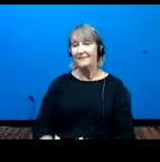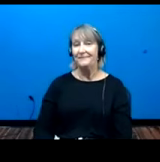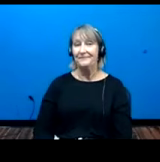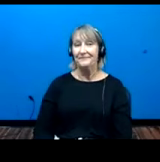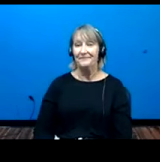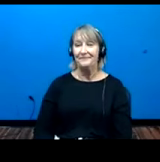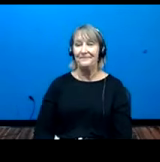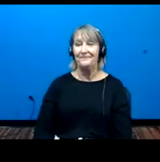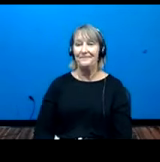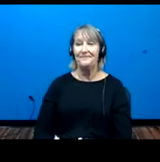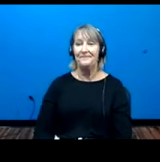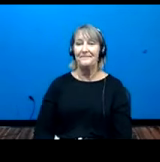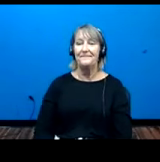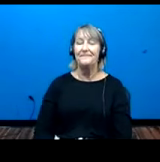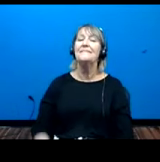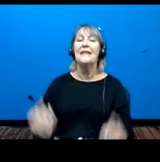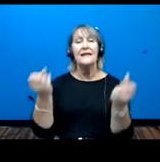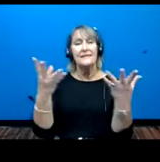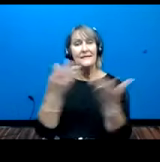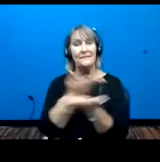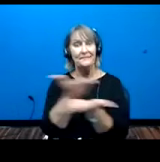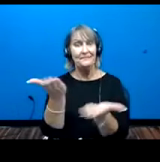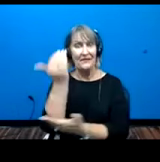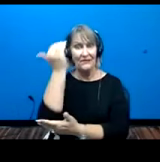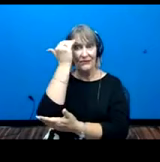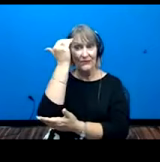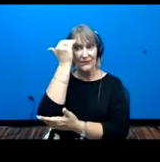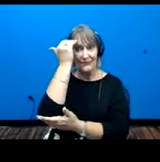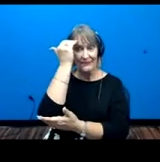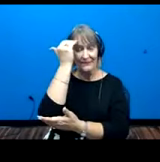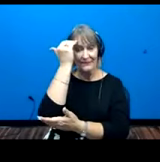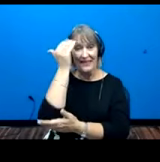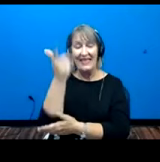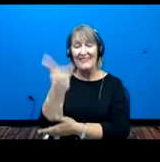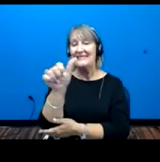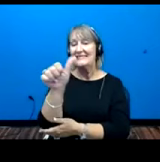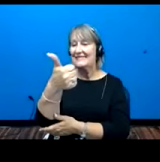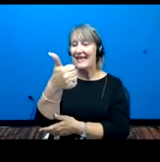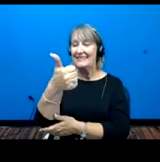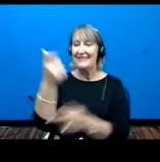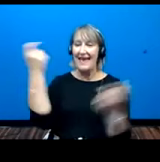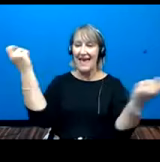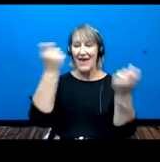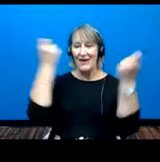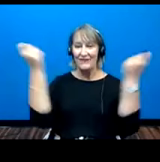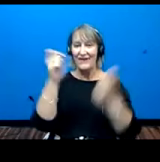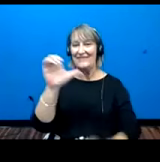So as many of you know, this is the 10th anniversary of the CVAA,